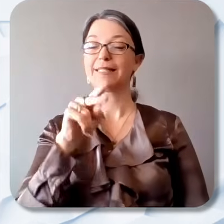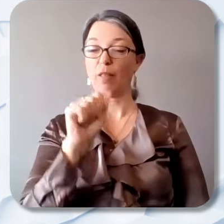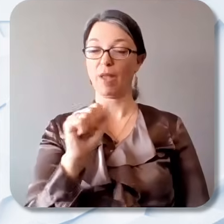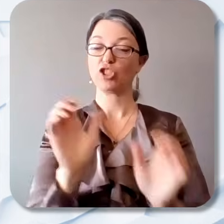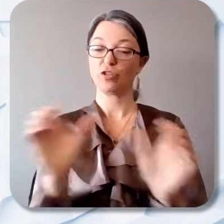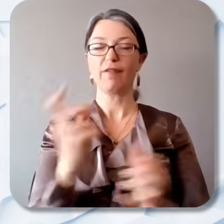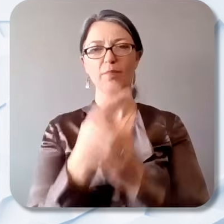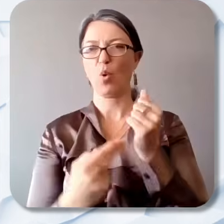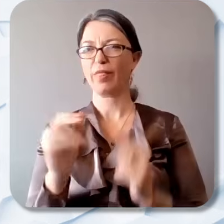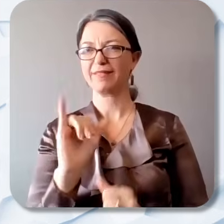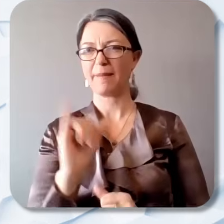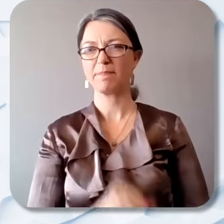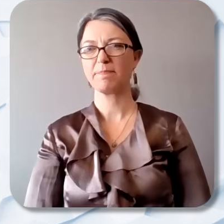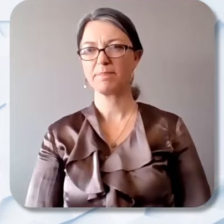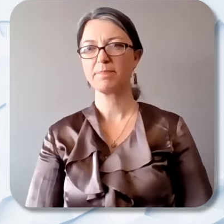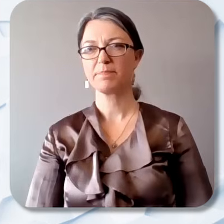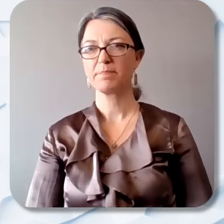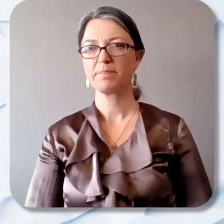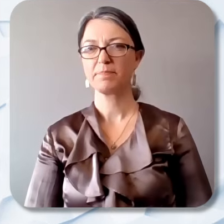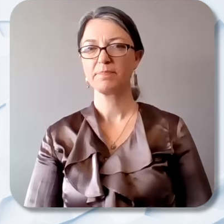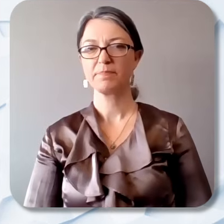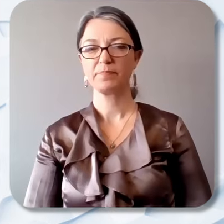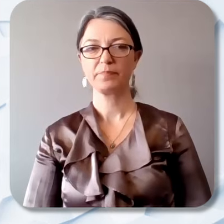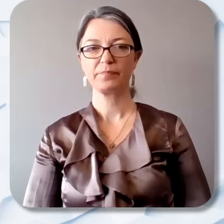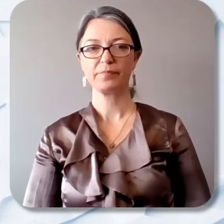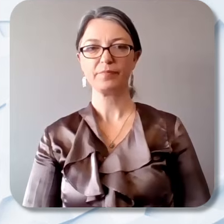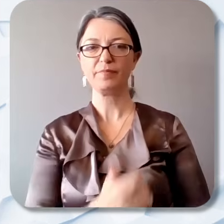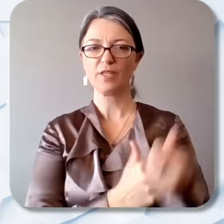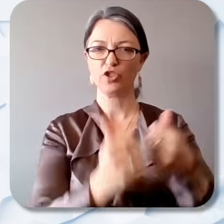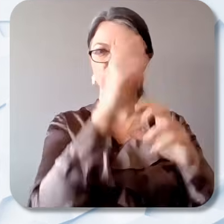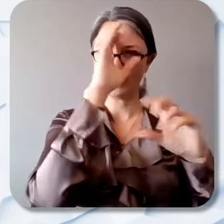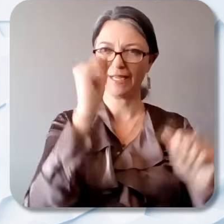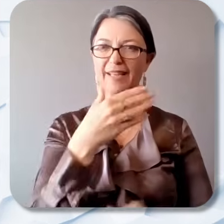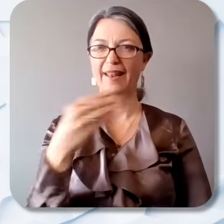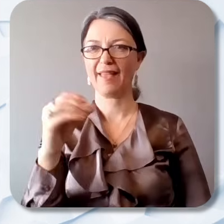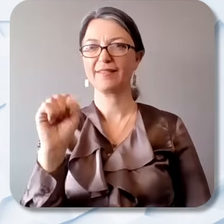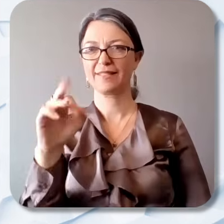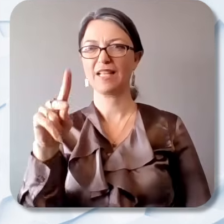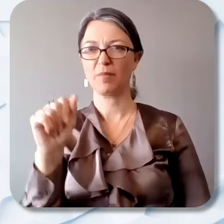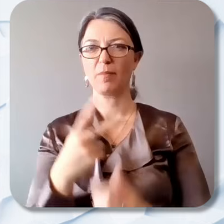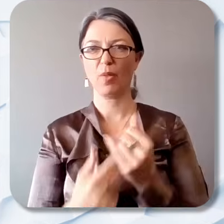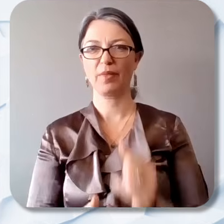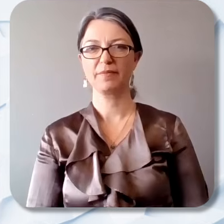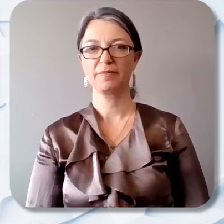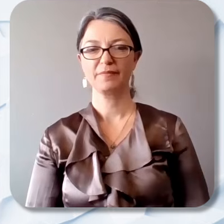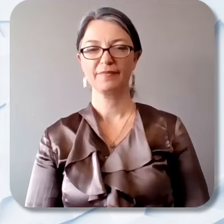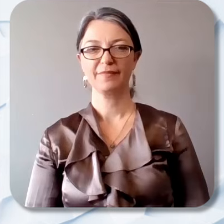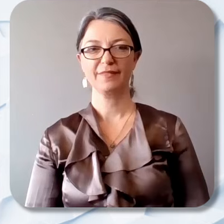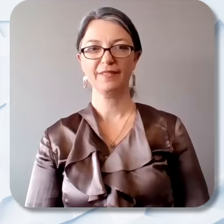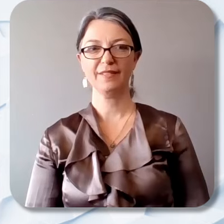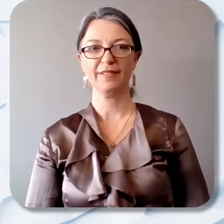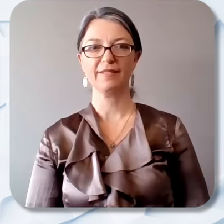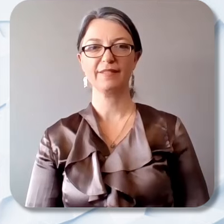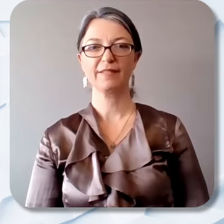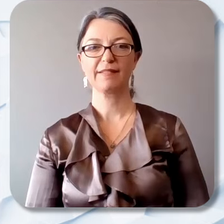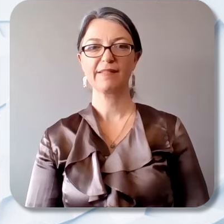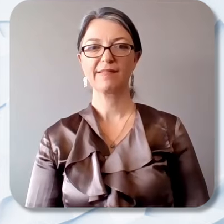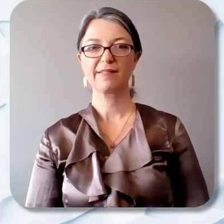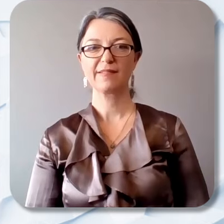It's the same.